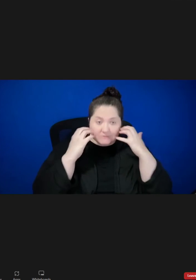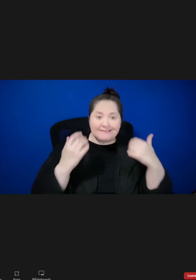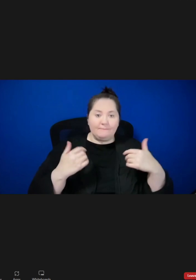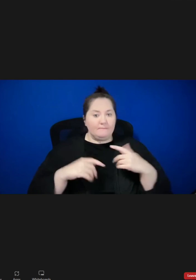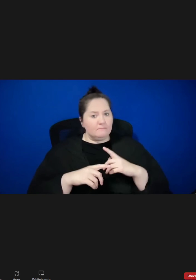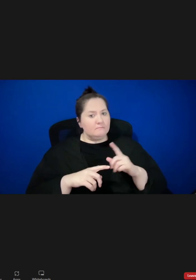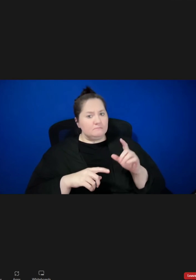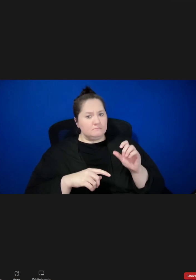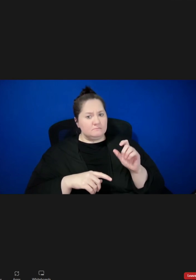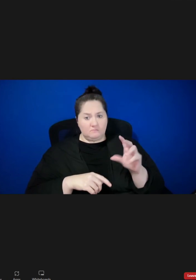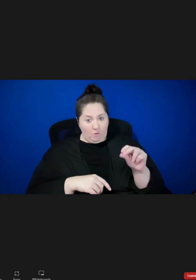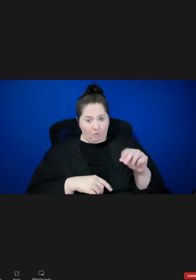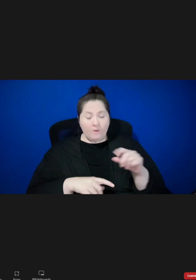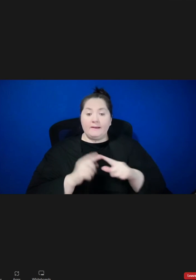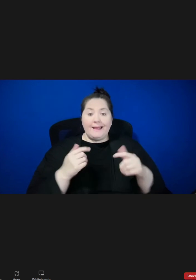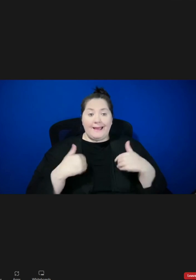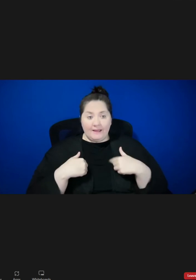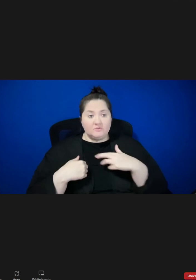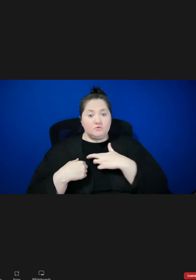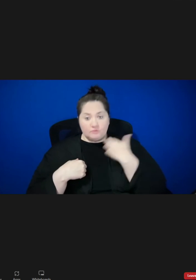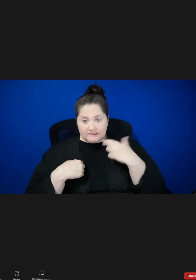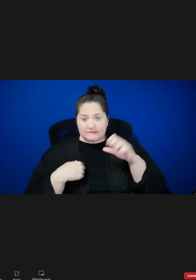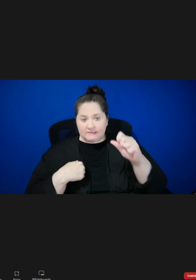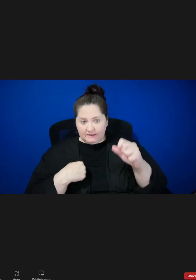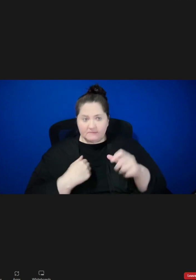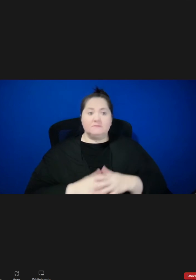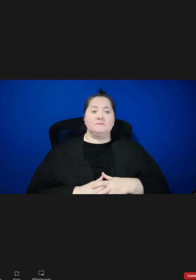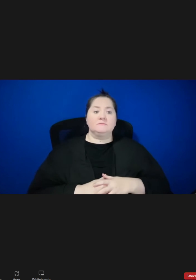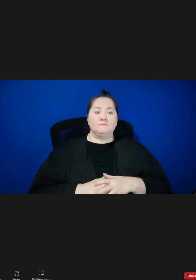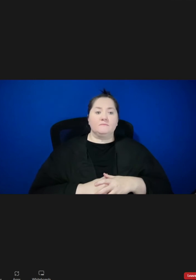and the medical literature and public health data document that the vaccine